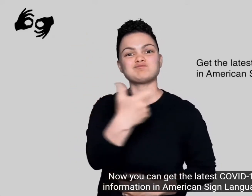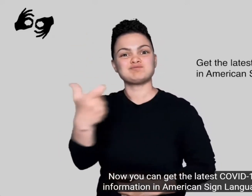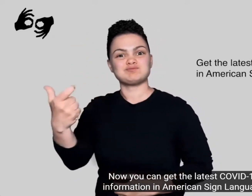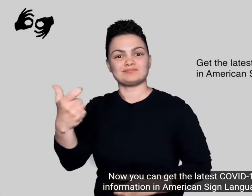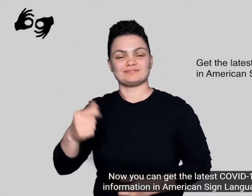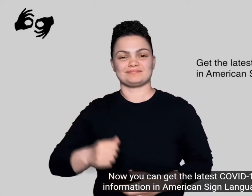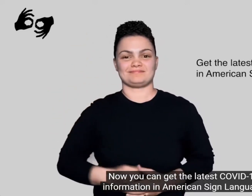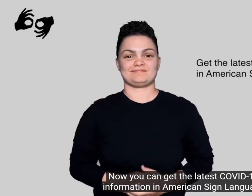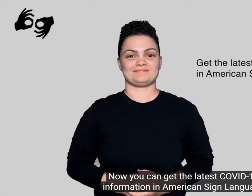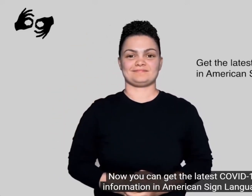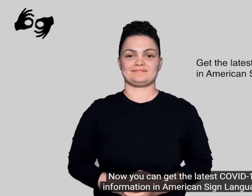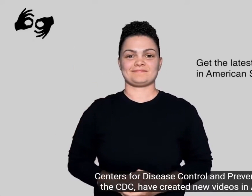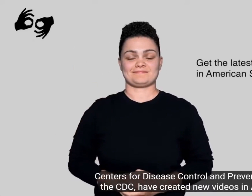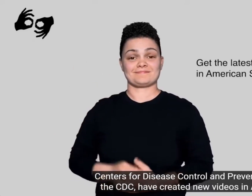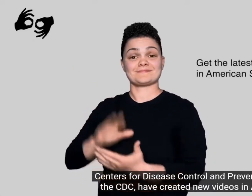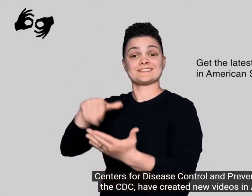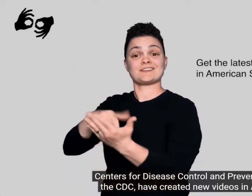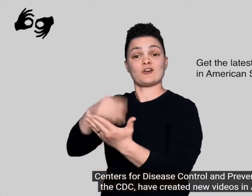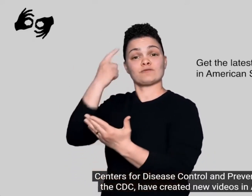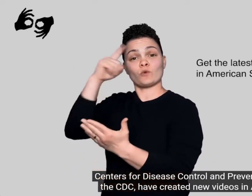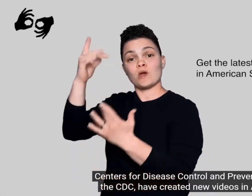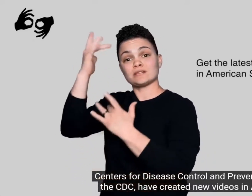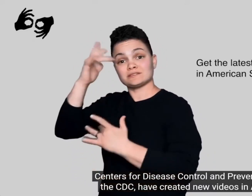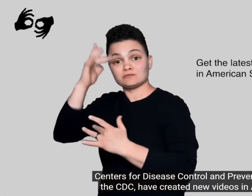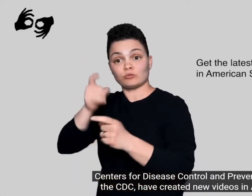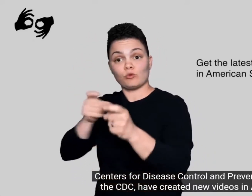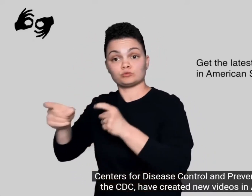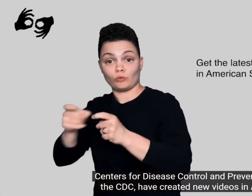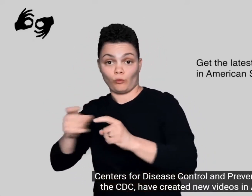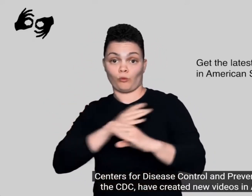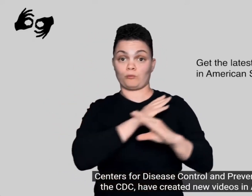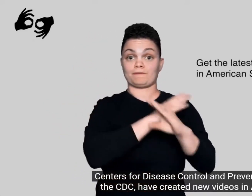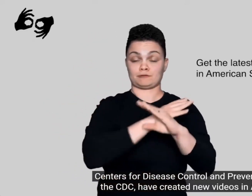Sign Language, the Centers for Disease Control and Prevention.